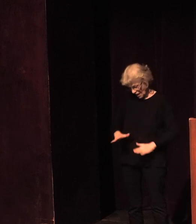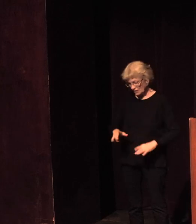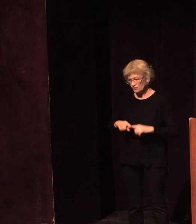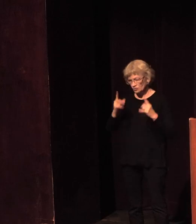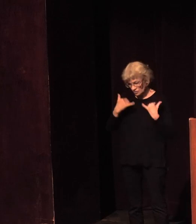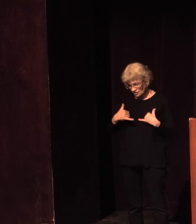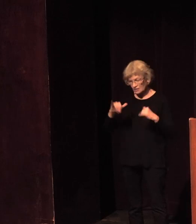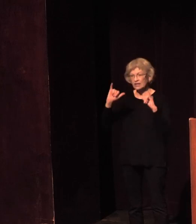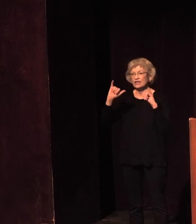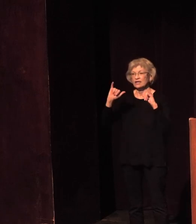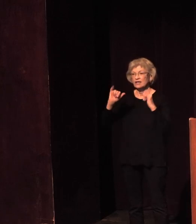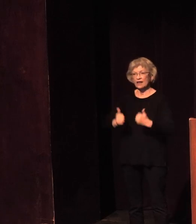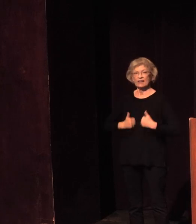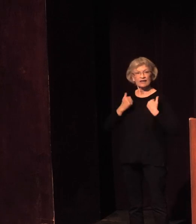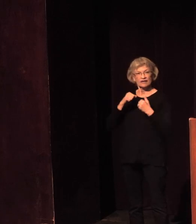resources.